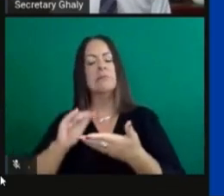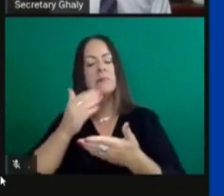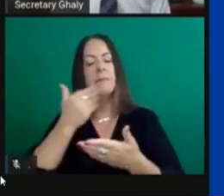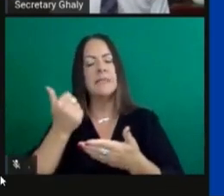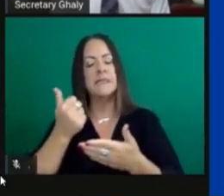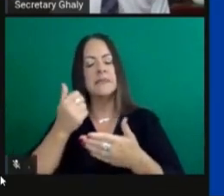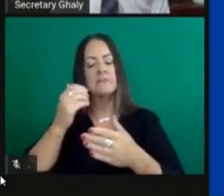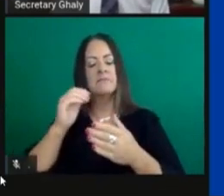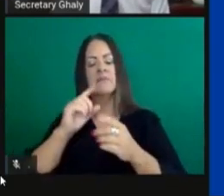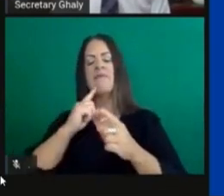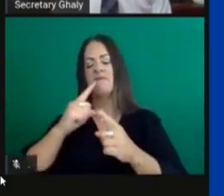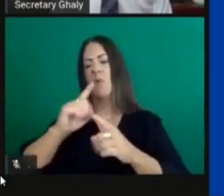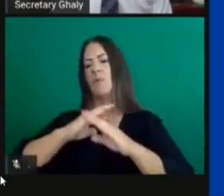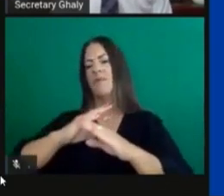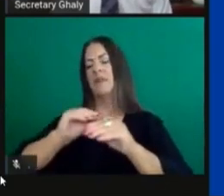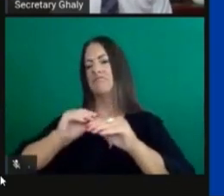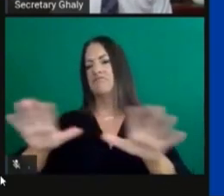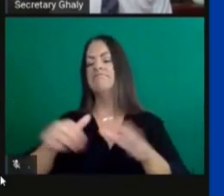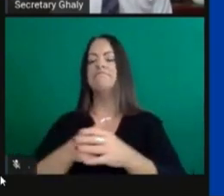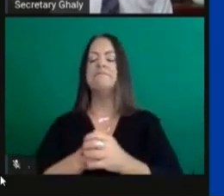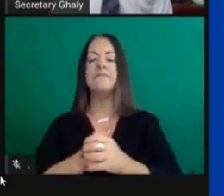AND MAKING SURE THOSE WHO ARE